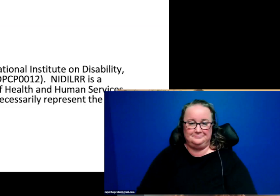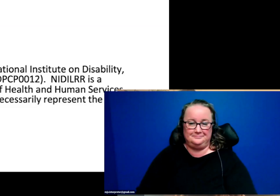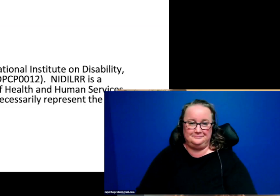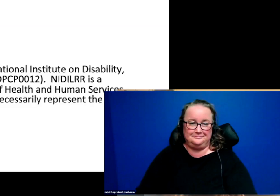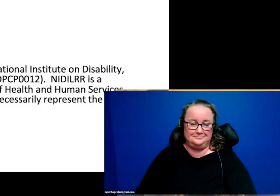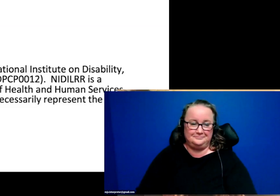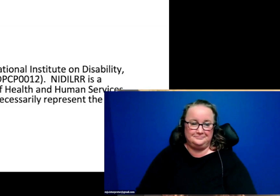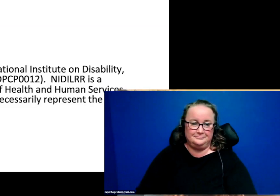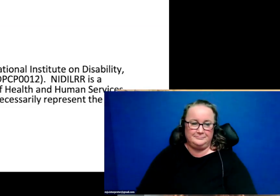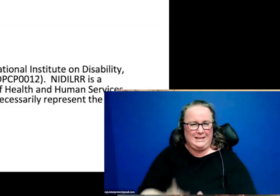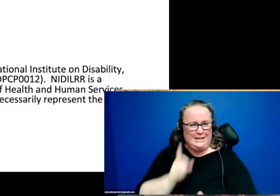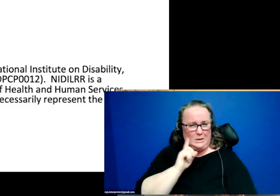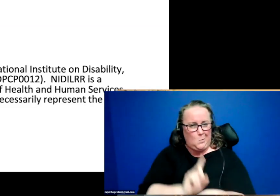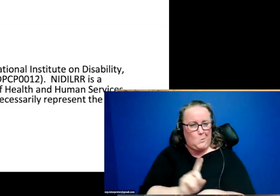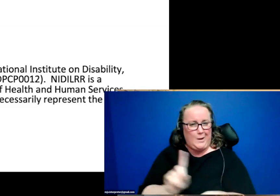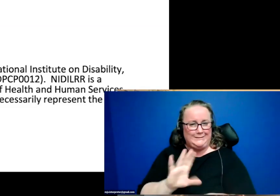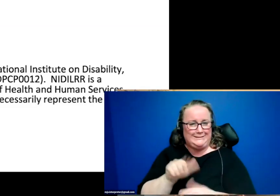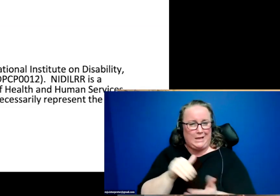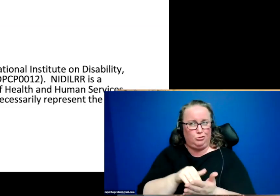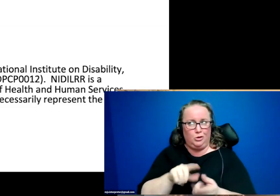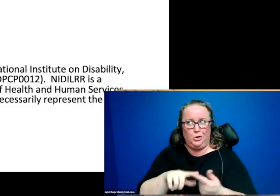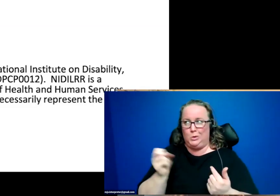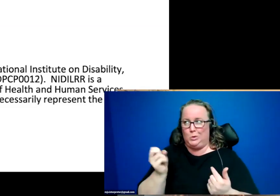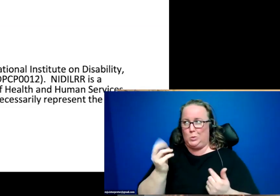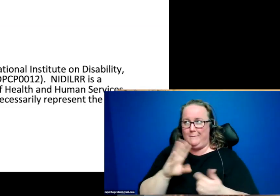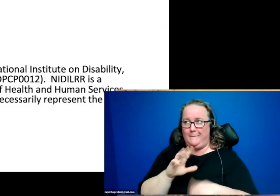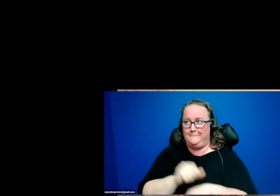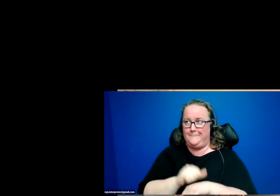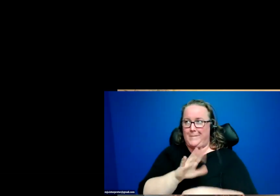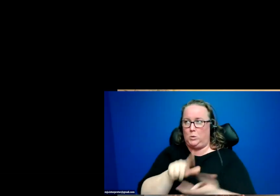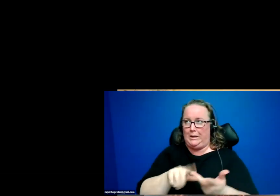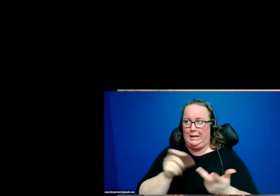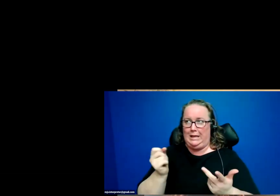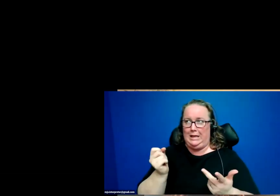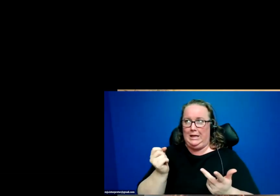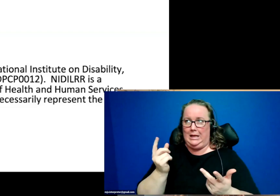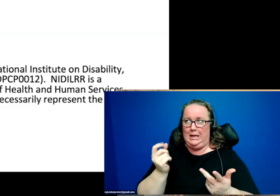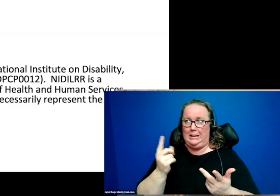12 Mountain and 11 Pacific.